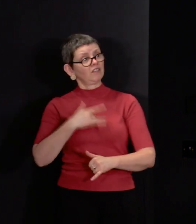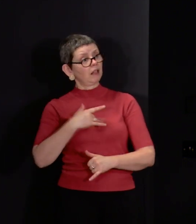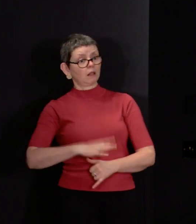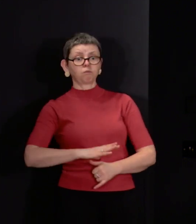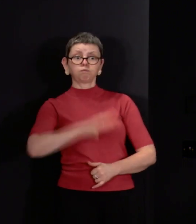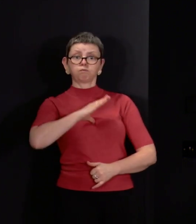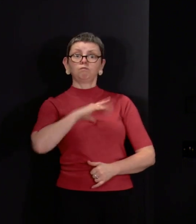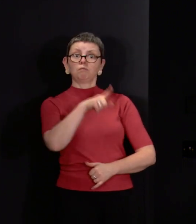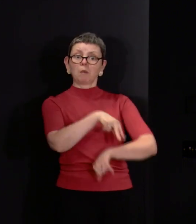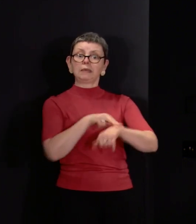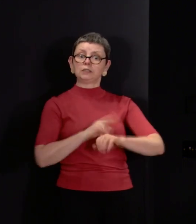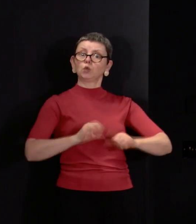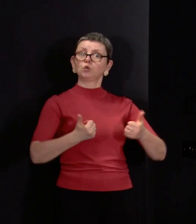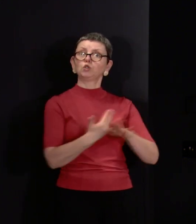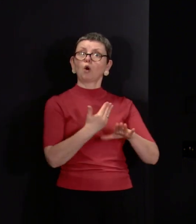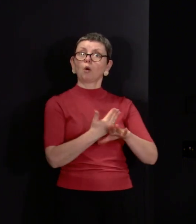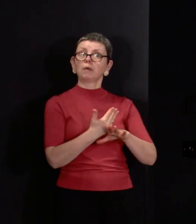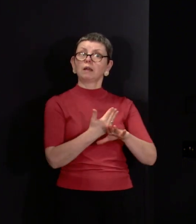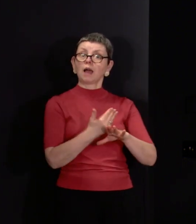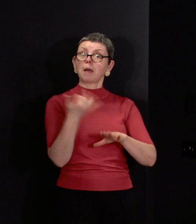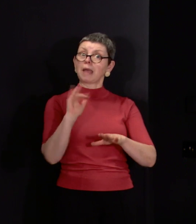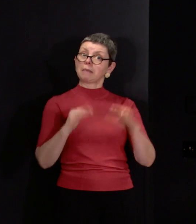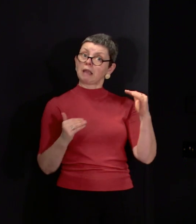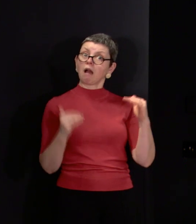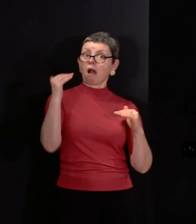during this time, and is perhaps even higher than it had been prior to this